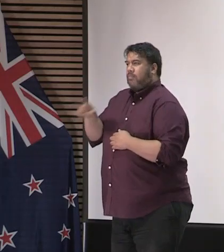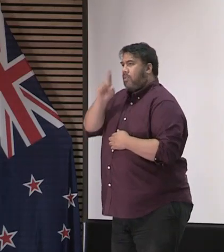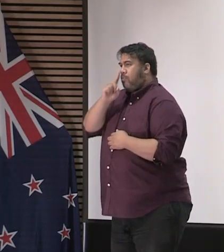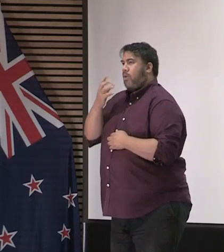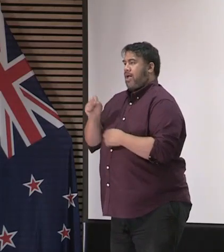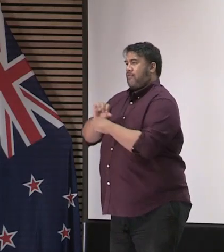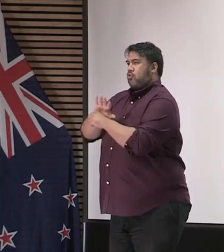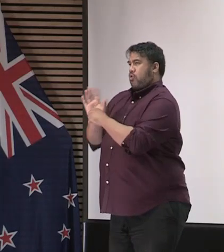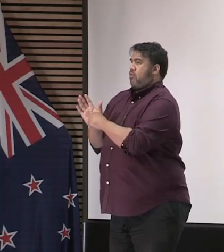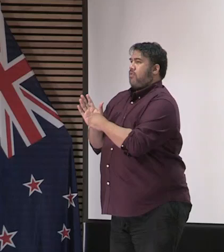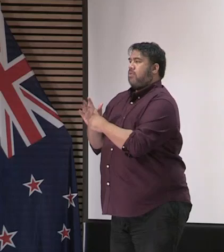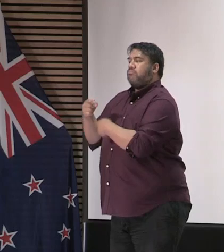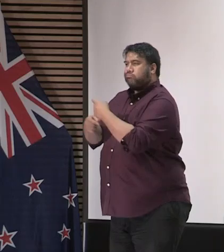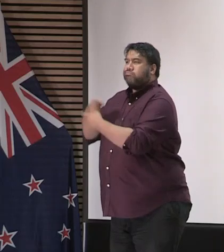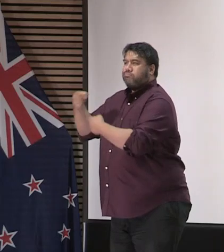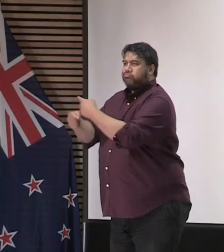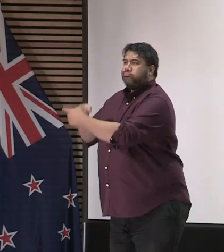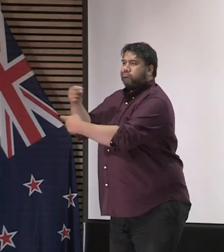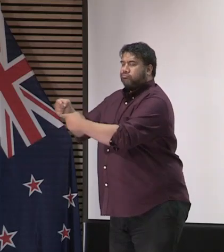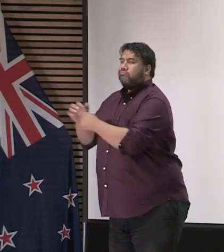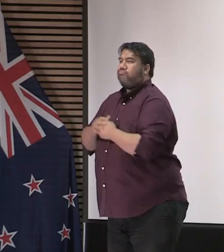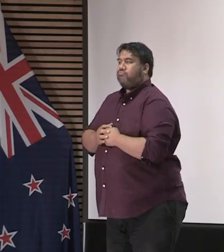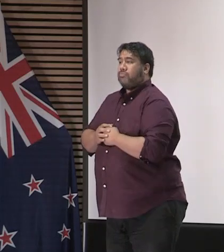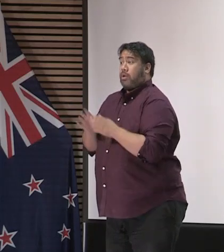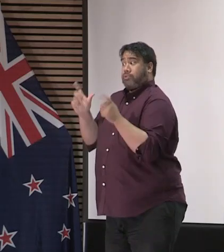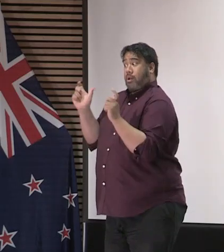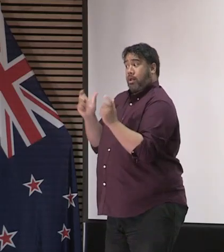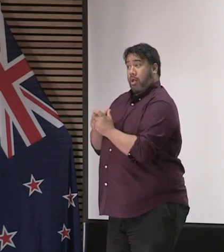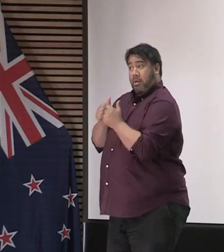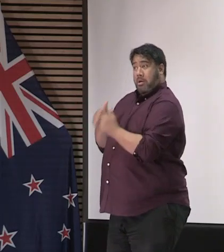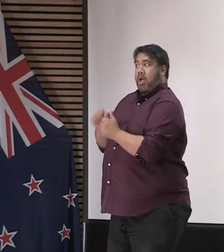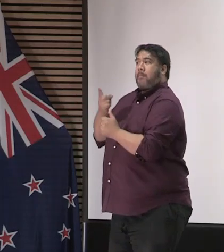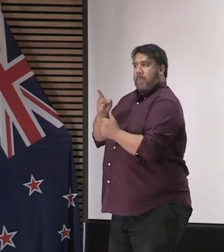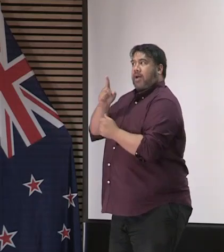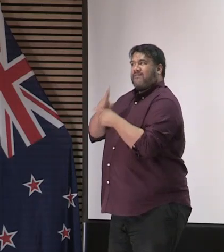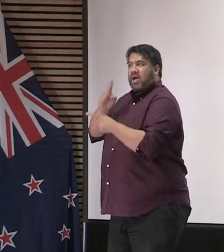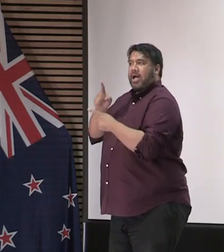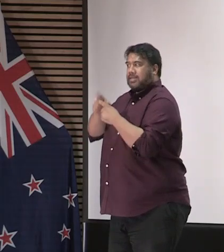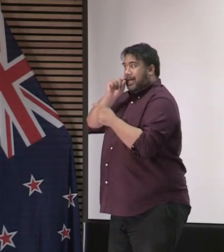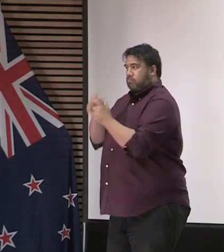have heard today, we still do have cases ongoing of COVID-19 and we have seen from overseas